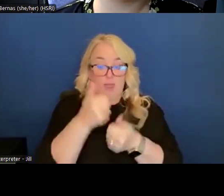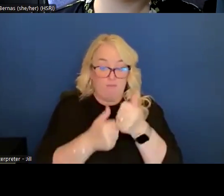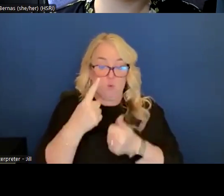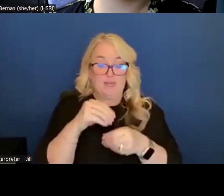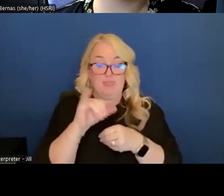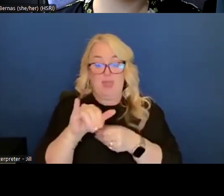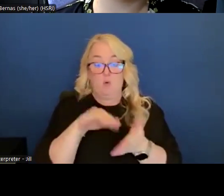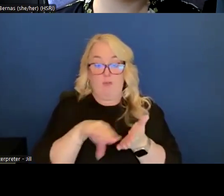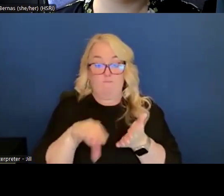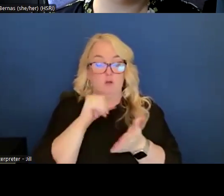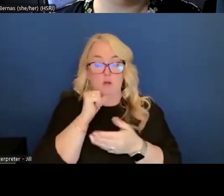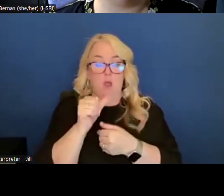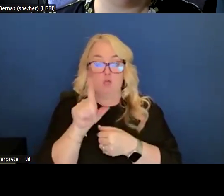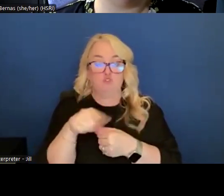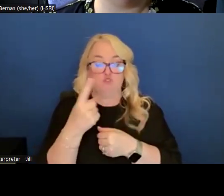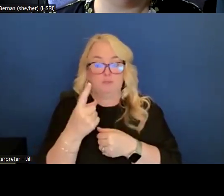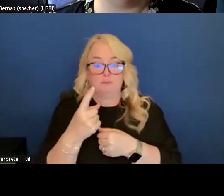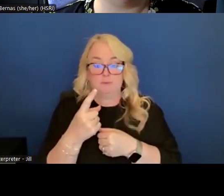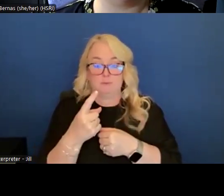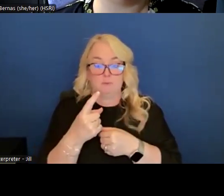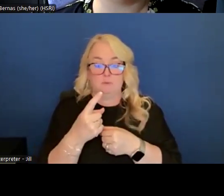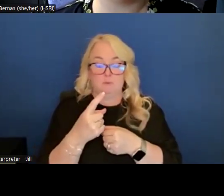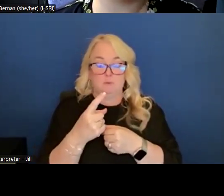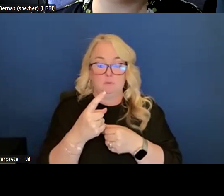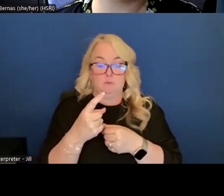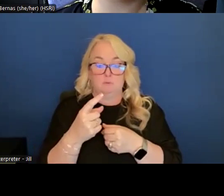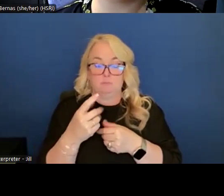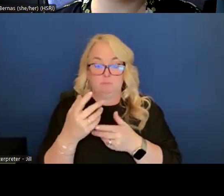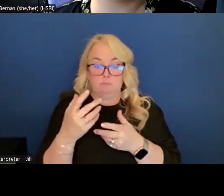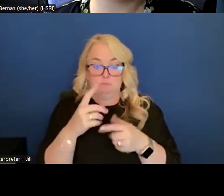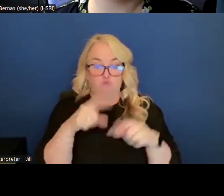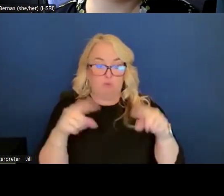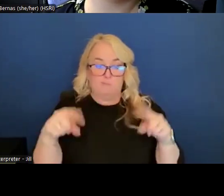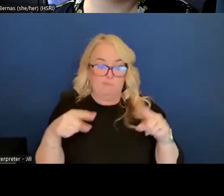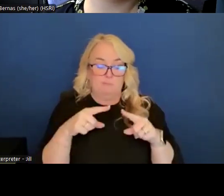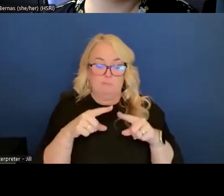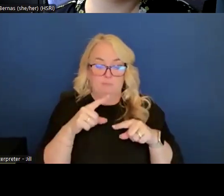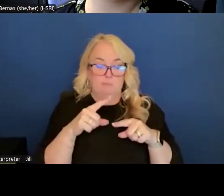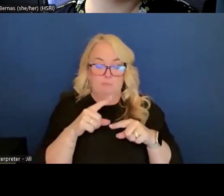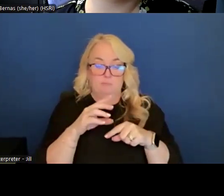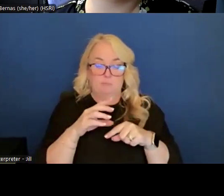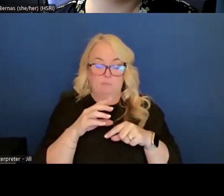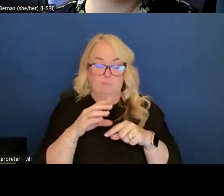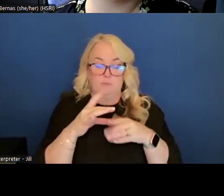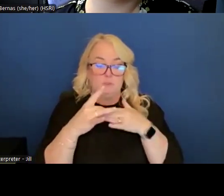and not sort of direct people one way or the other. And so, you may find that you're not being told about everything